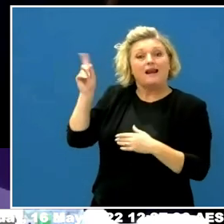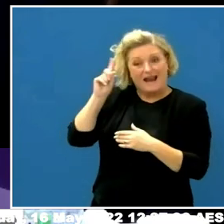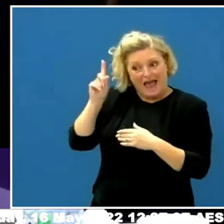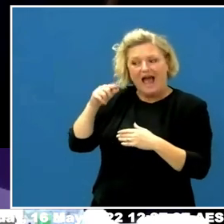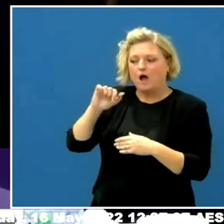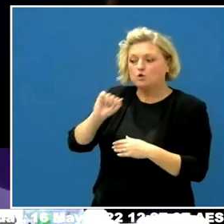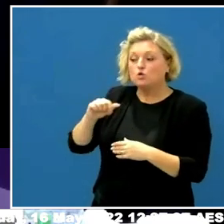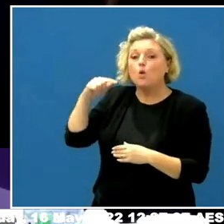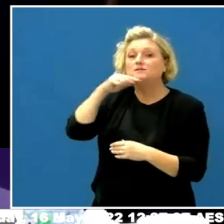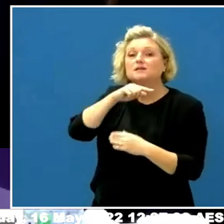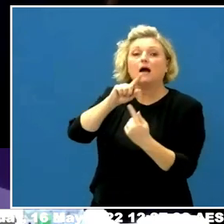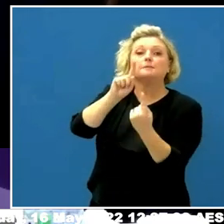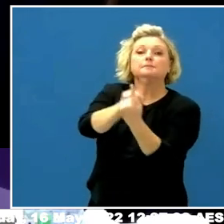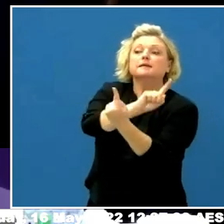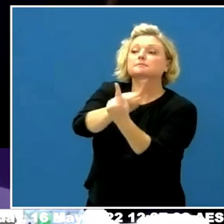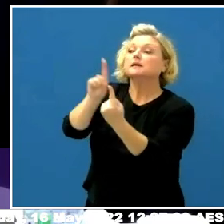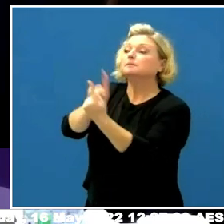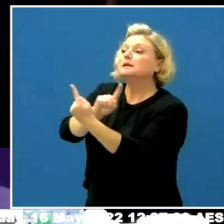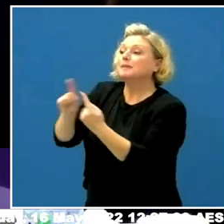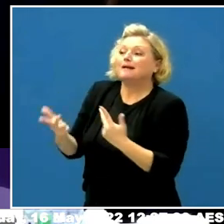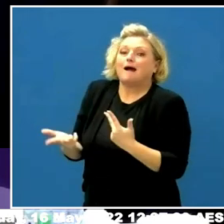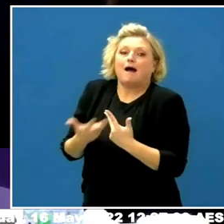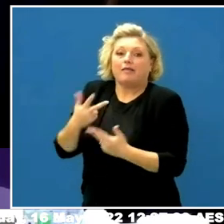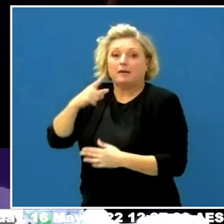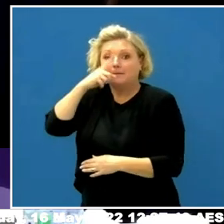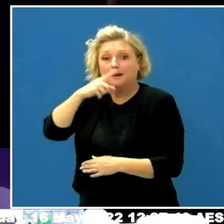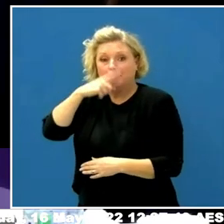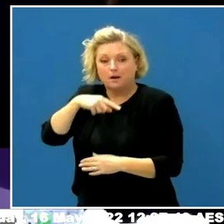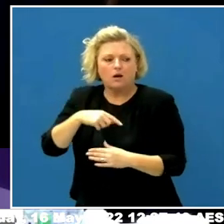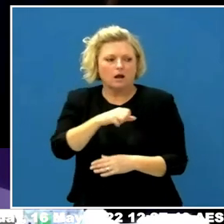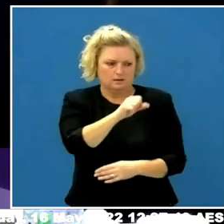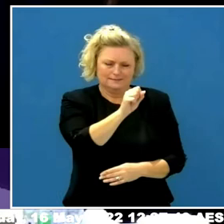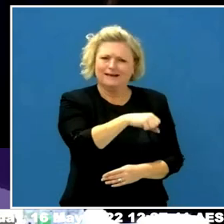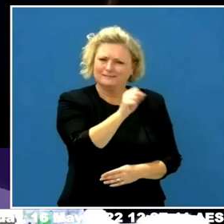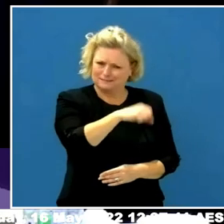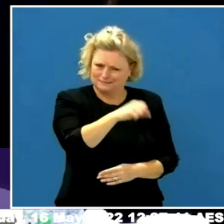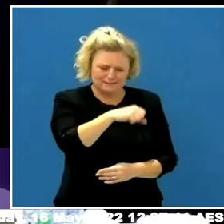And what sort of things? So he goes shopping.